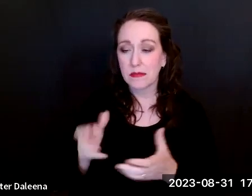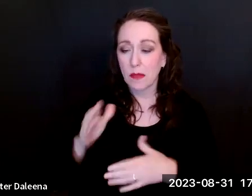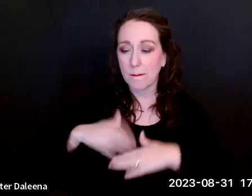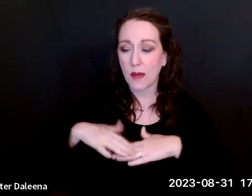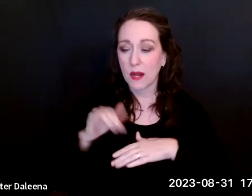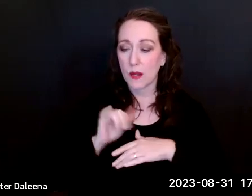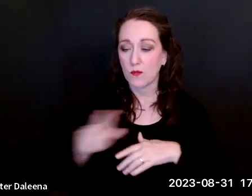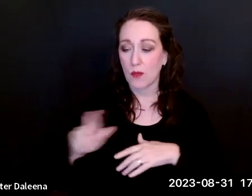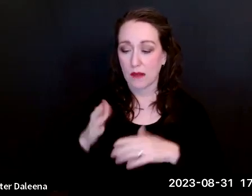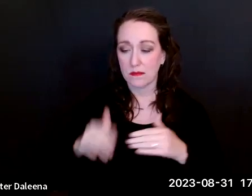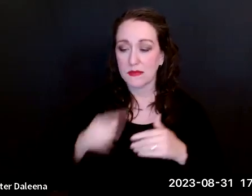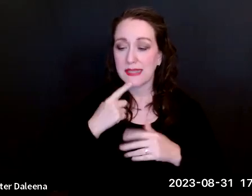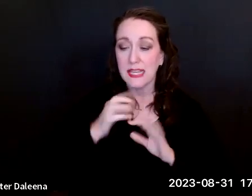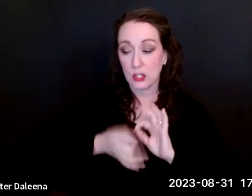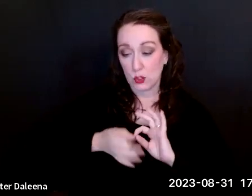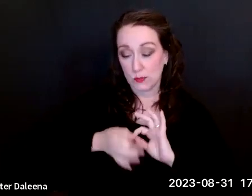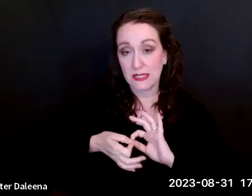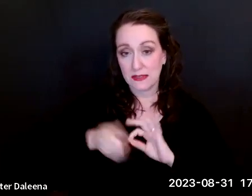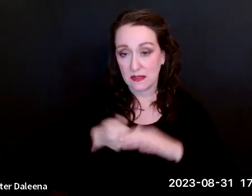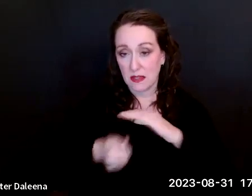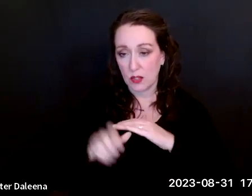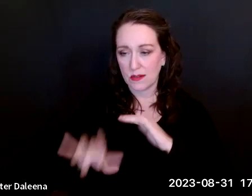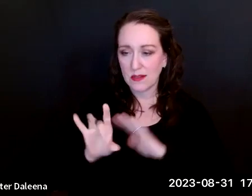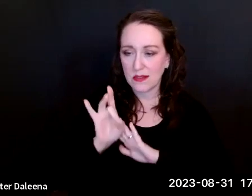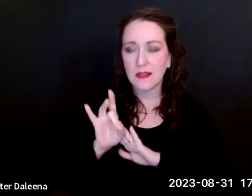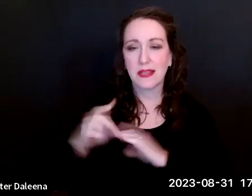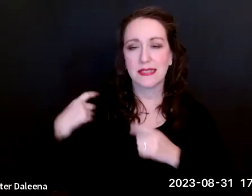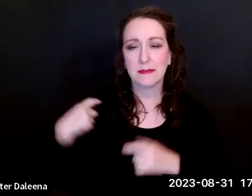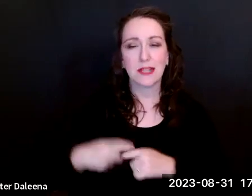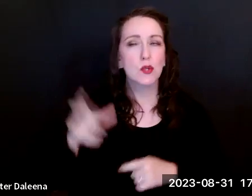that says interpretation underneath it and select Spanish to hear the translated audio